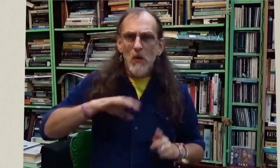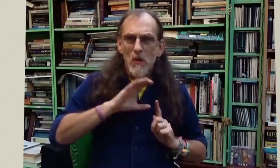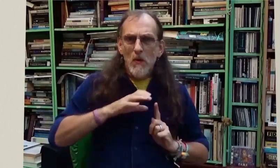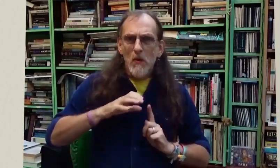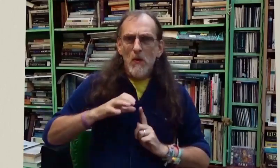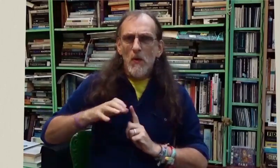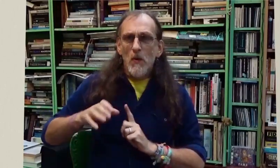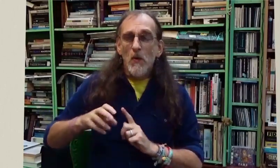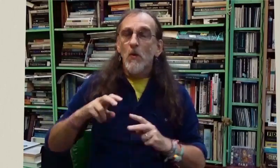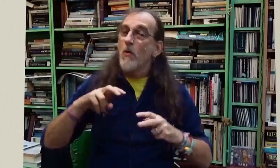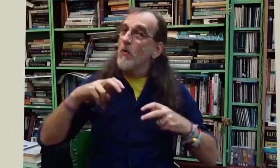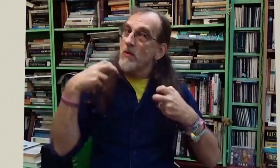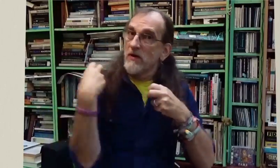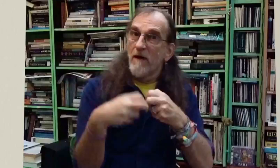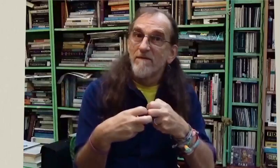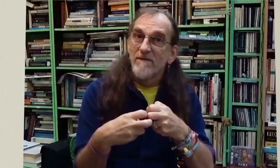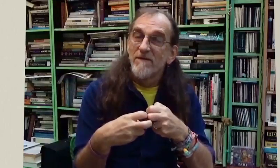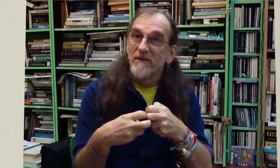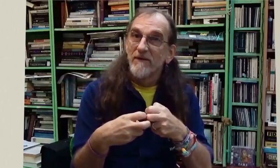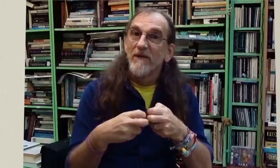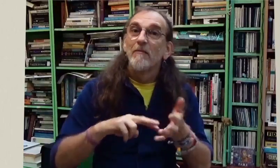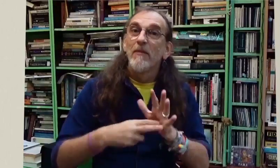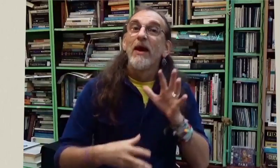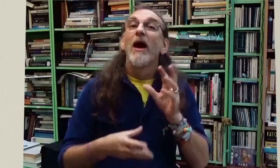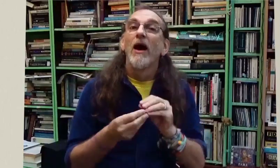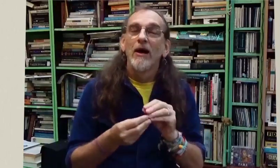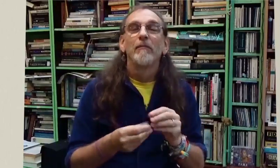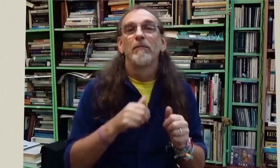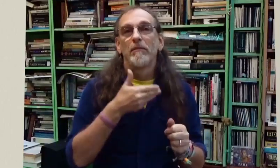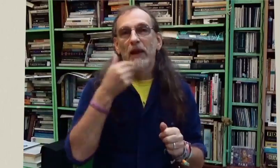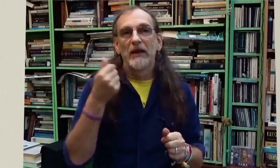it’s a tough road discovering the maintaining all these identities at once.